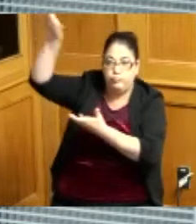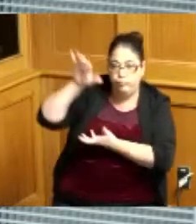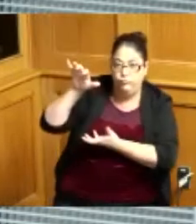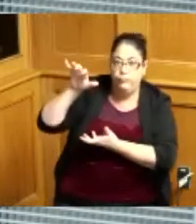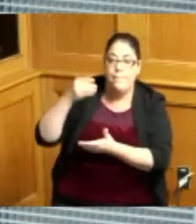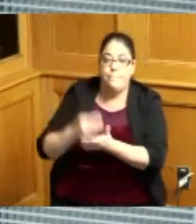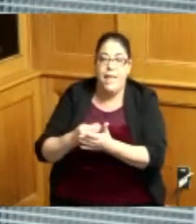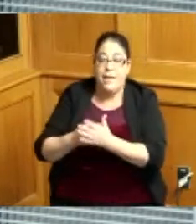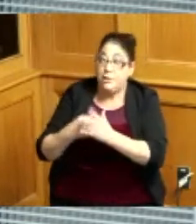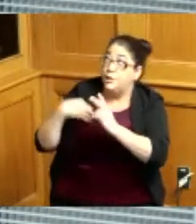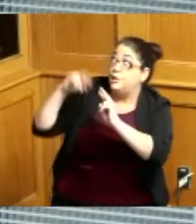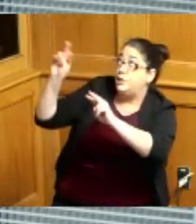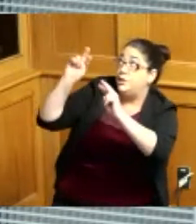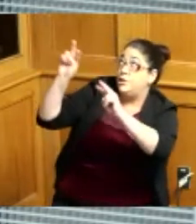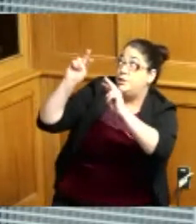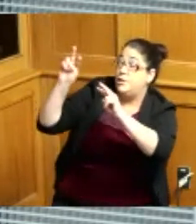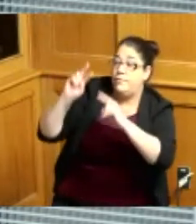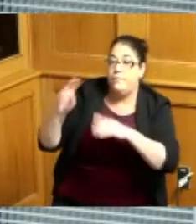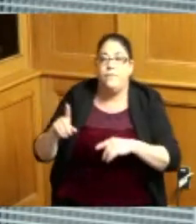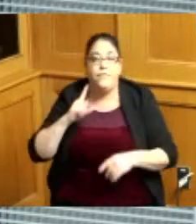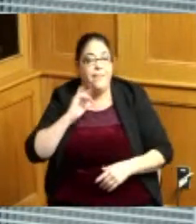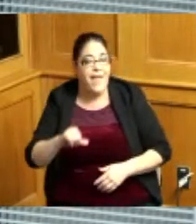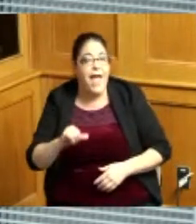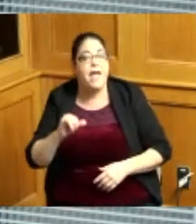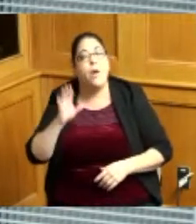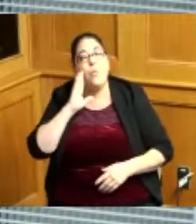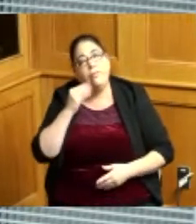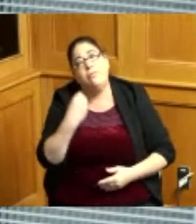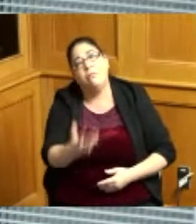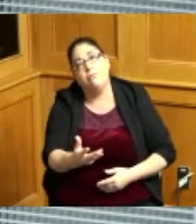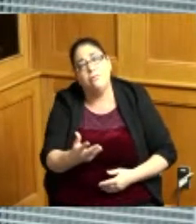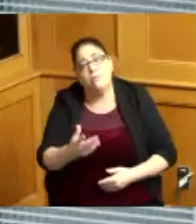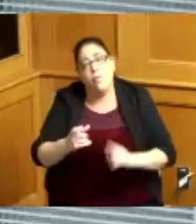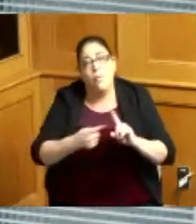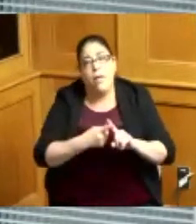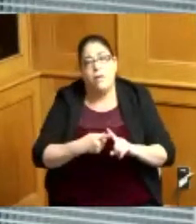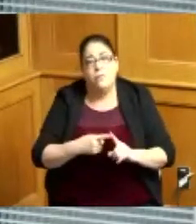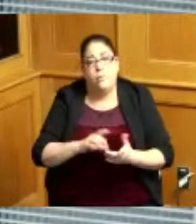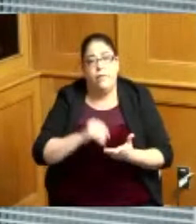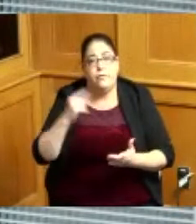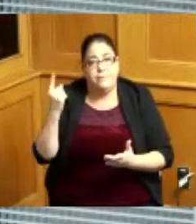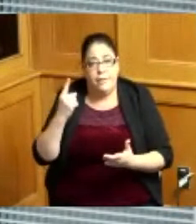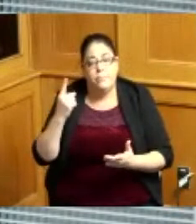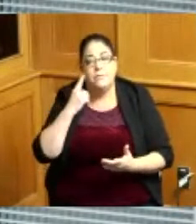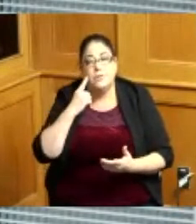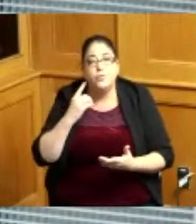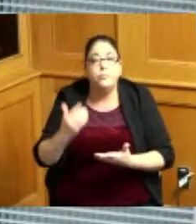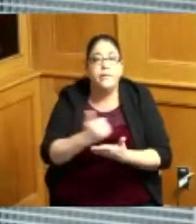that really closely so I'll get that information to the Board for your for your feedback and be